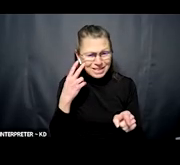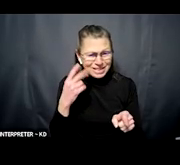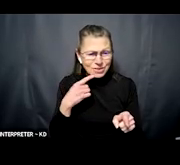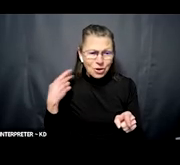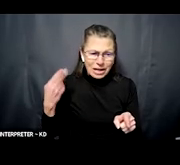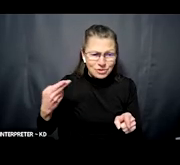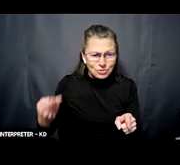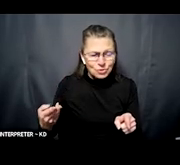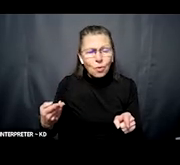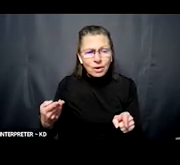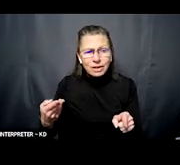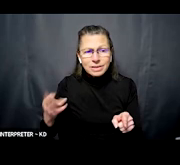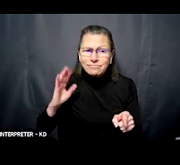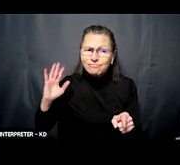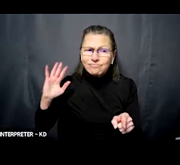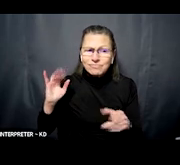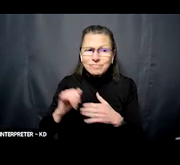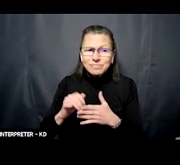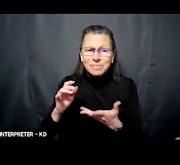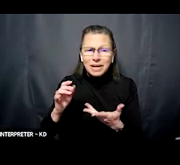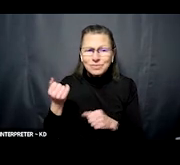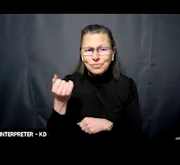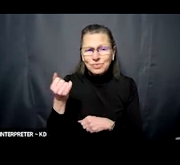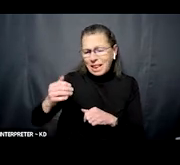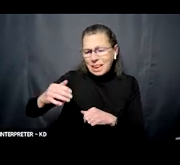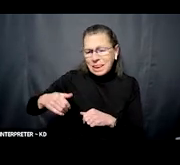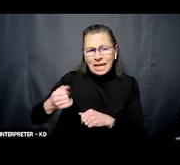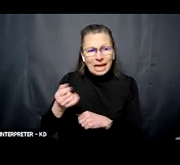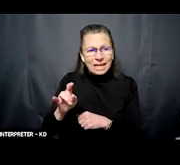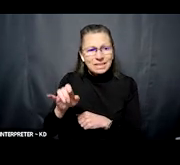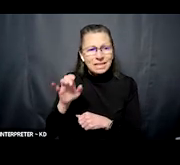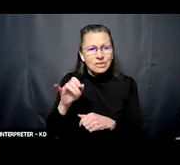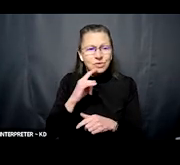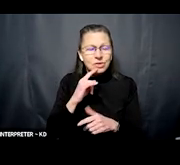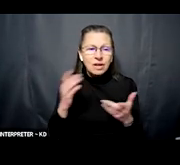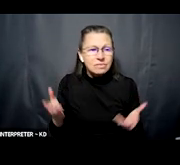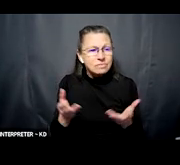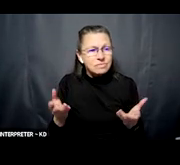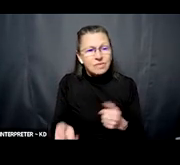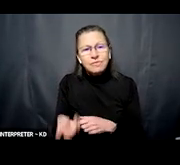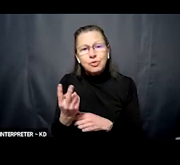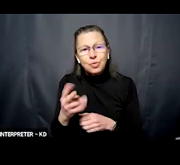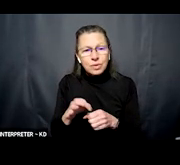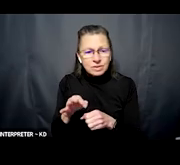date back to the late 1800s of the existence of two-spirit community members among Native